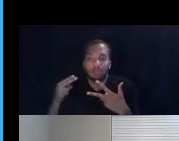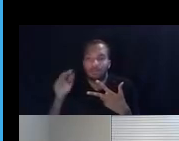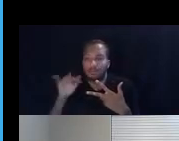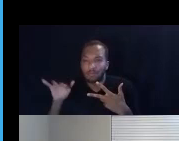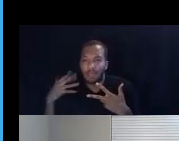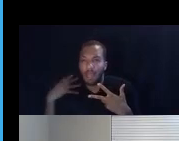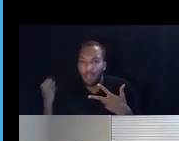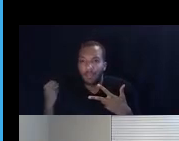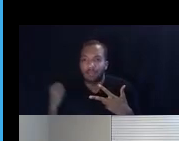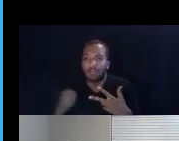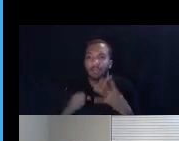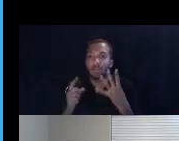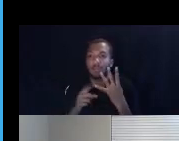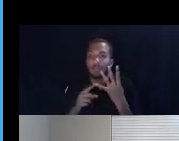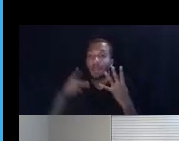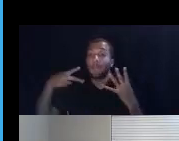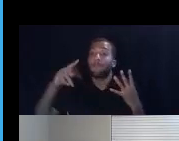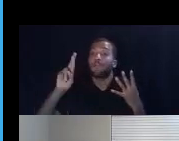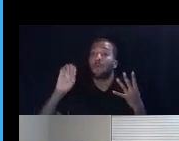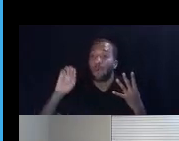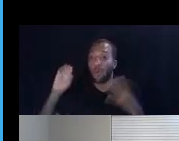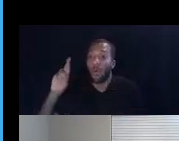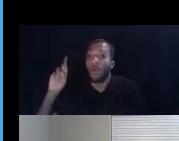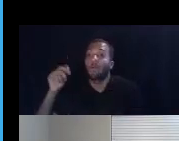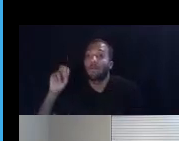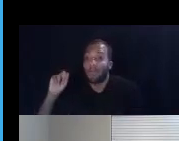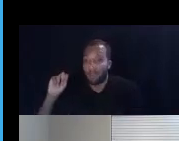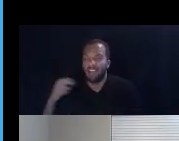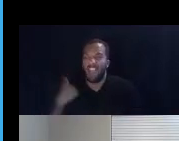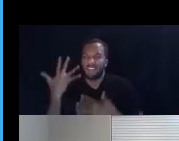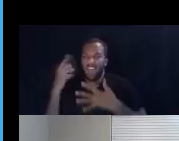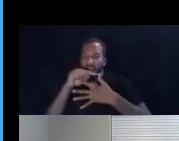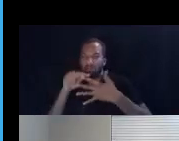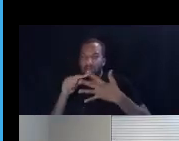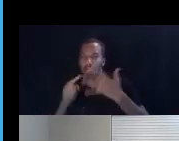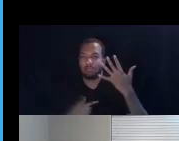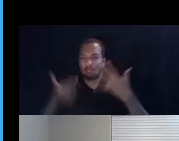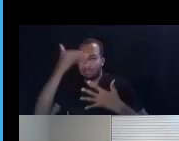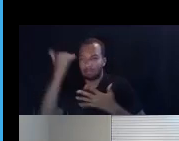[Uju] Did you say CareOregon? CareOregon. Yes. And now they're five. I'm like, wait. I didn't forget anybody.